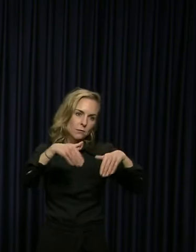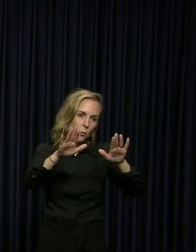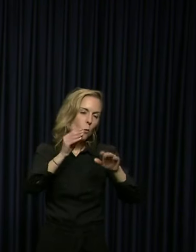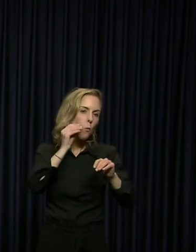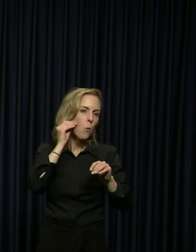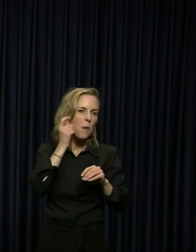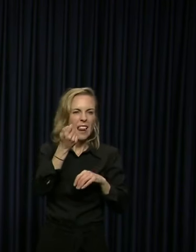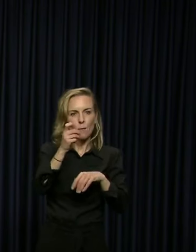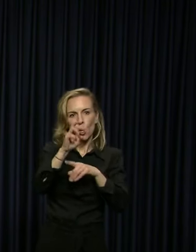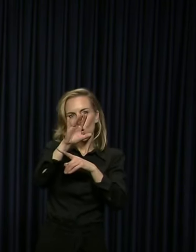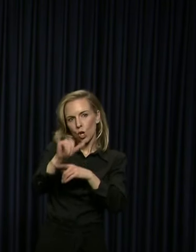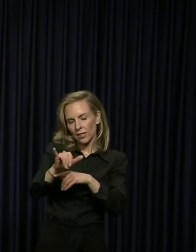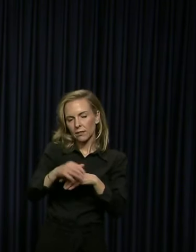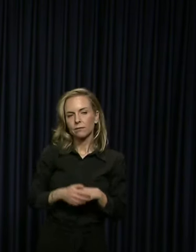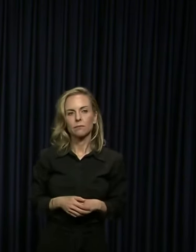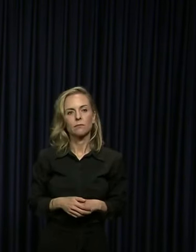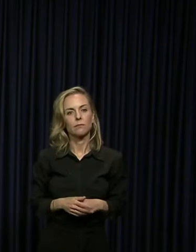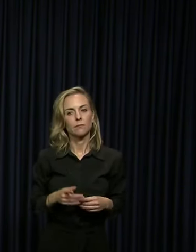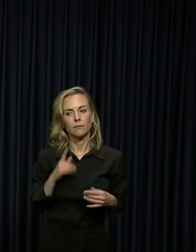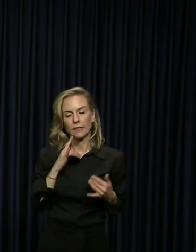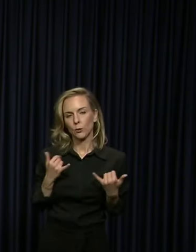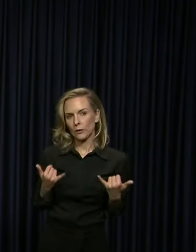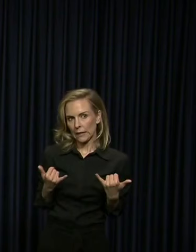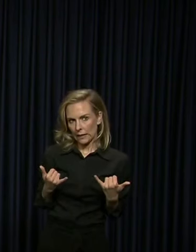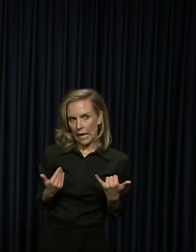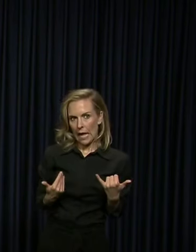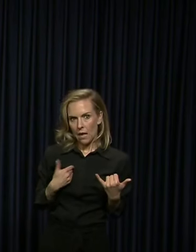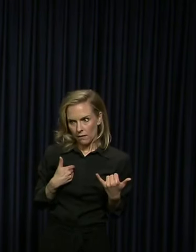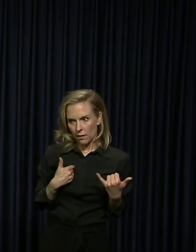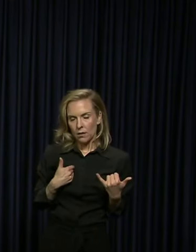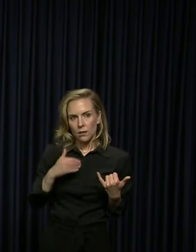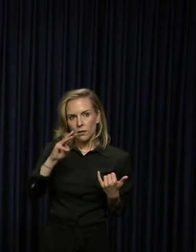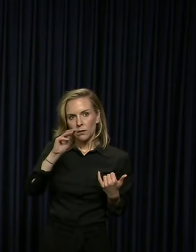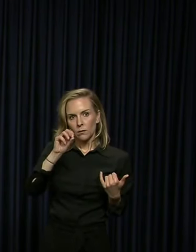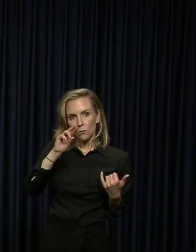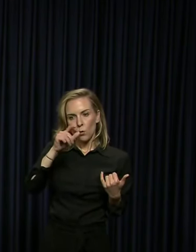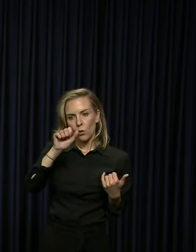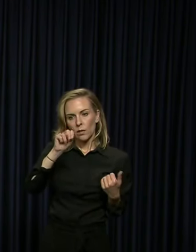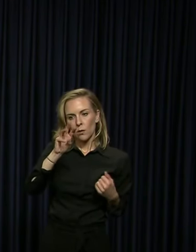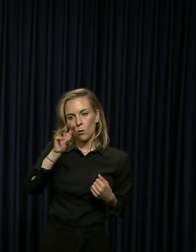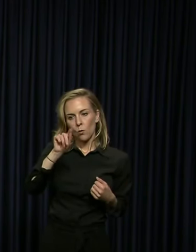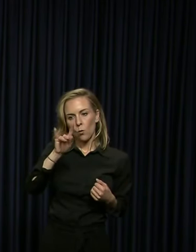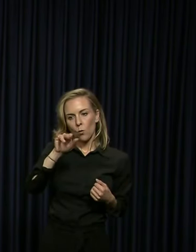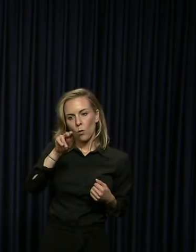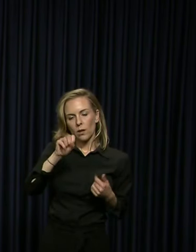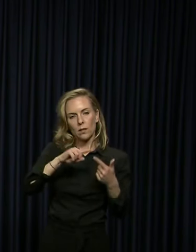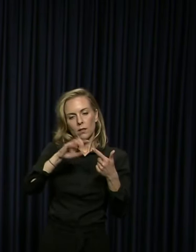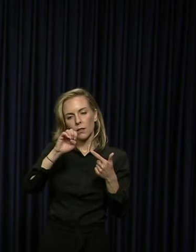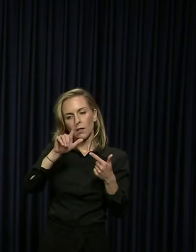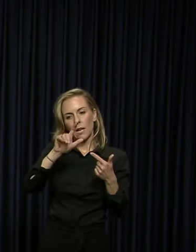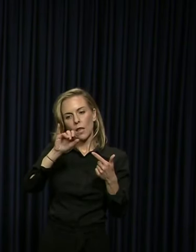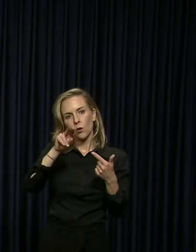BUT, NO, WE ARE NOT GOING TO HAVE NATIONAL GUARD OR STATE